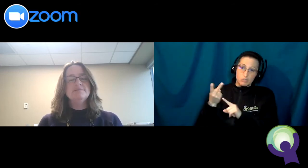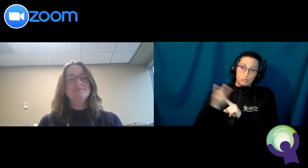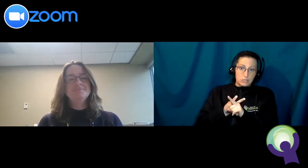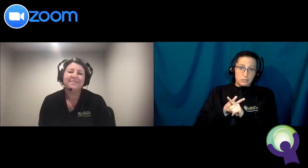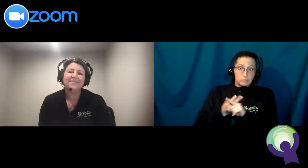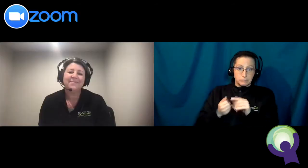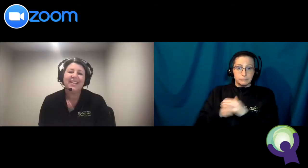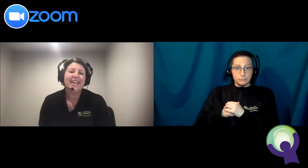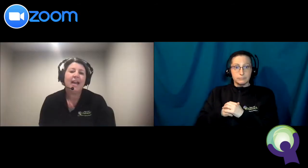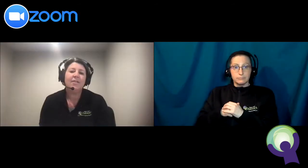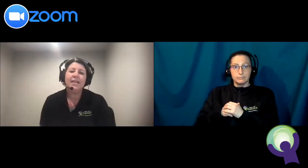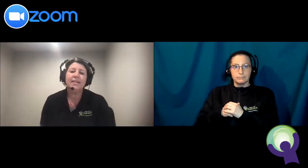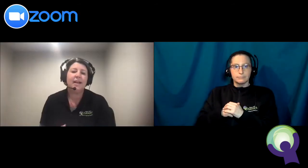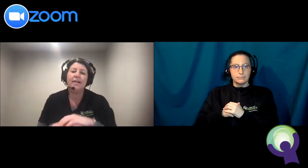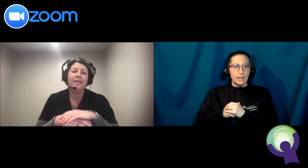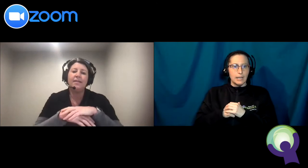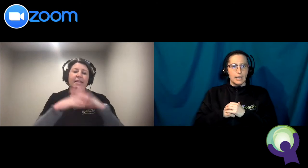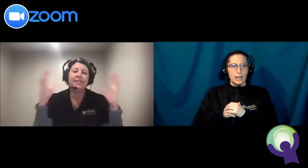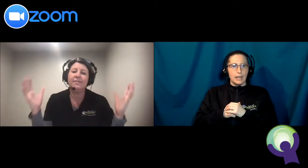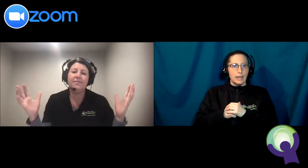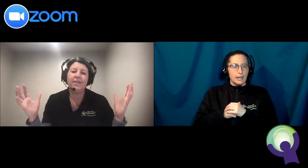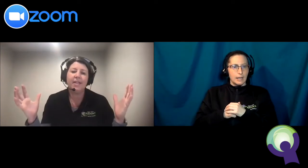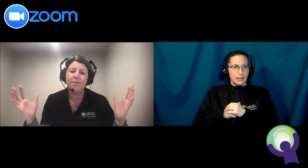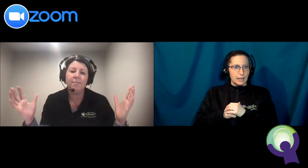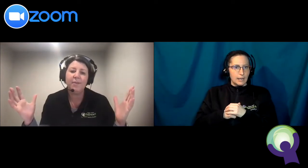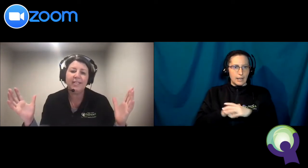Heidi: Yeah, I don't think this video piece is going